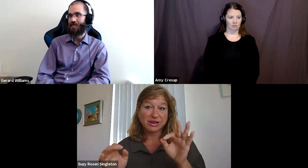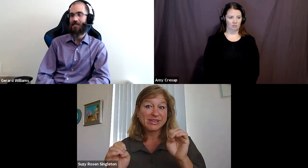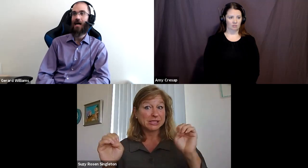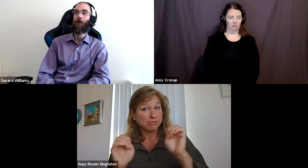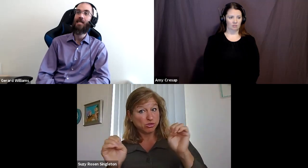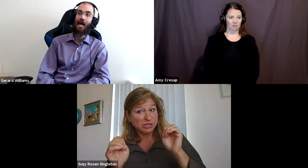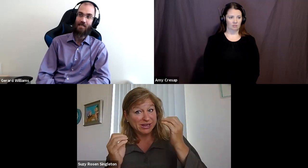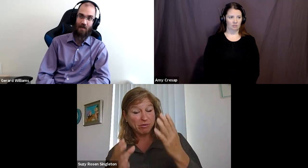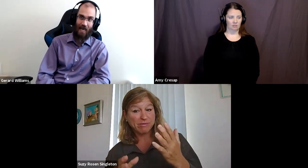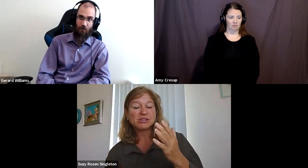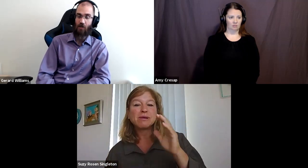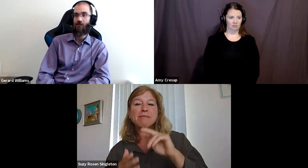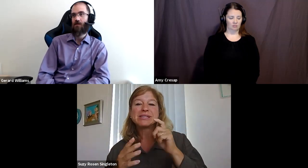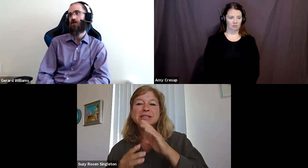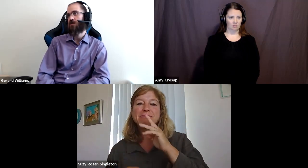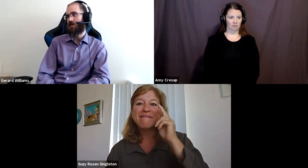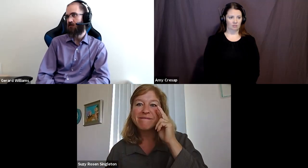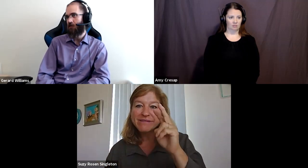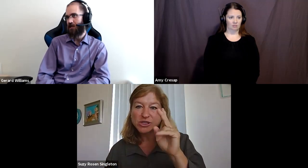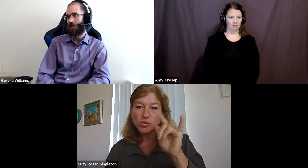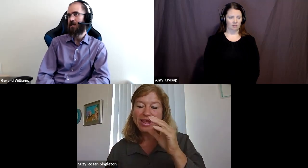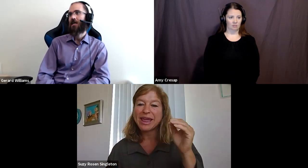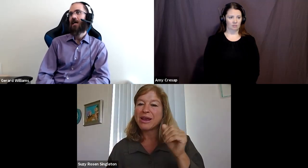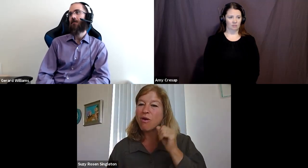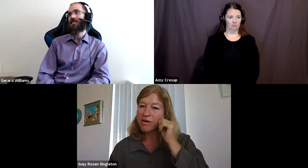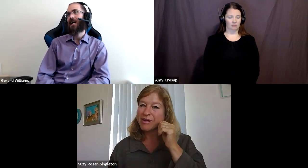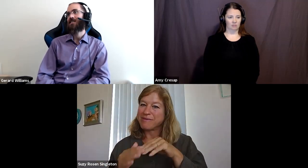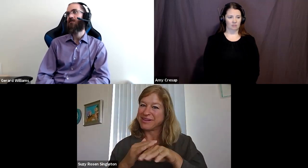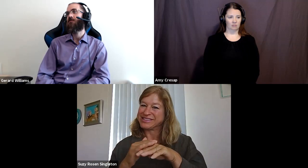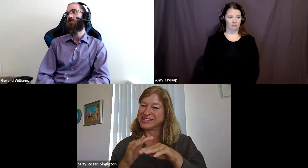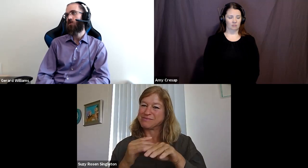It does not mean it has to be captioned. If it's emergency information it has to be